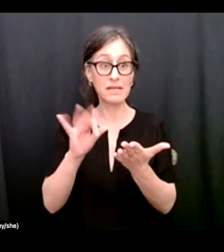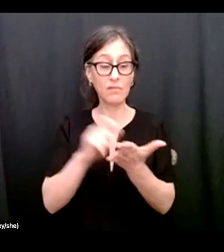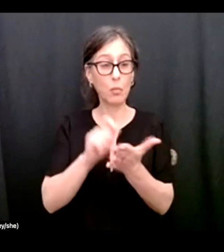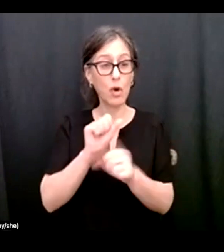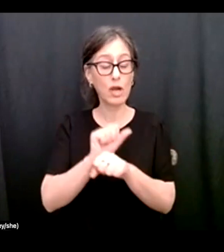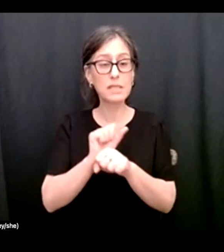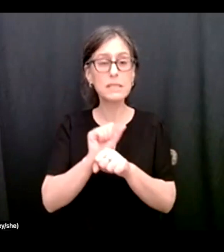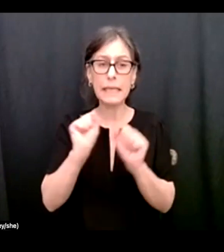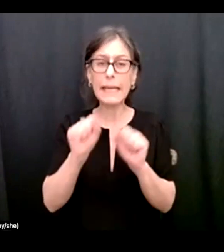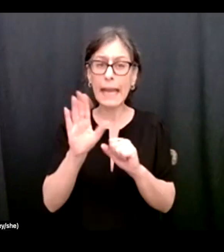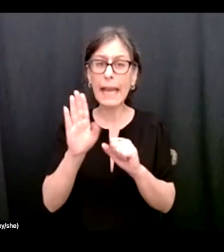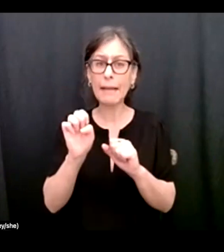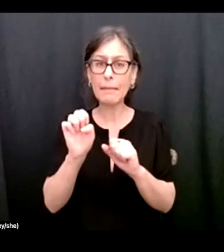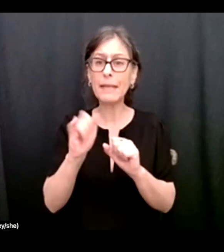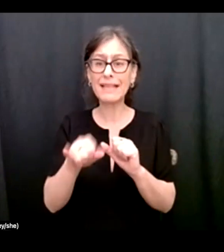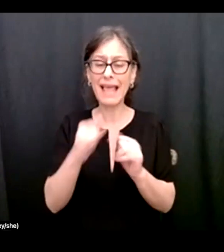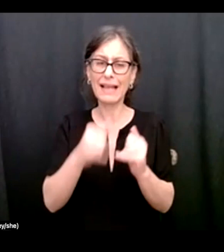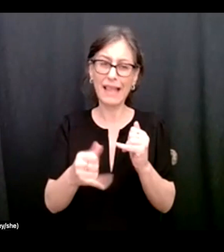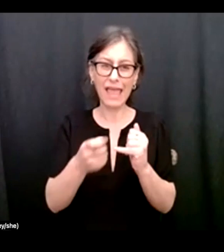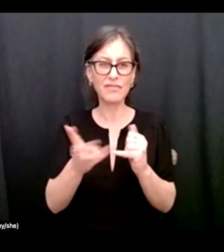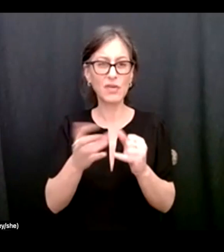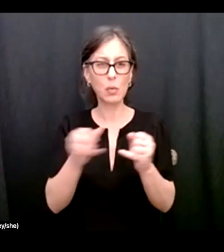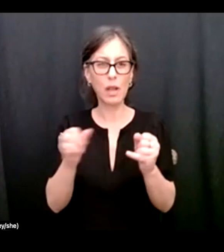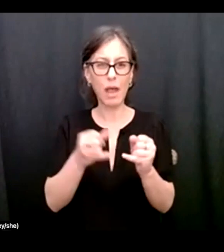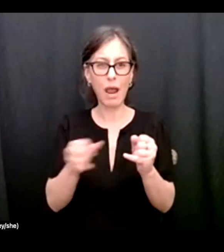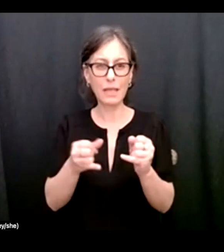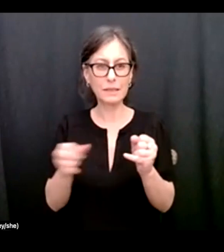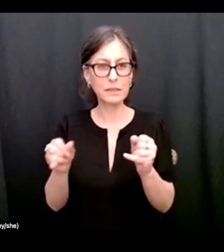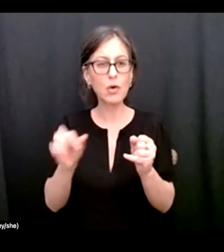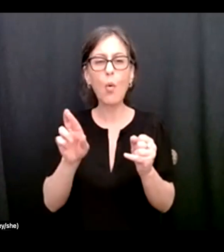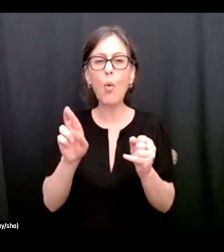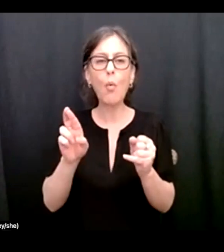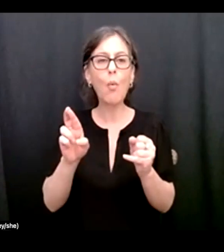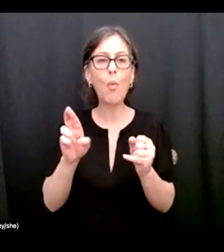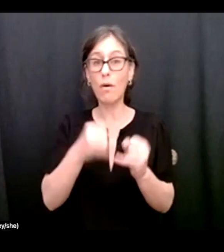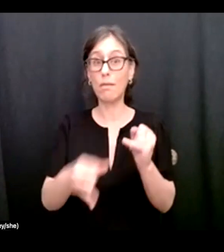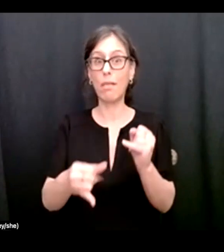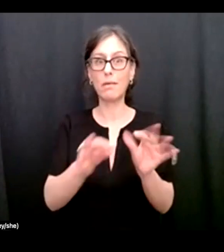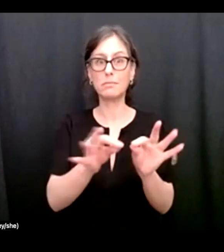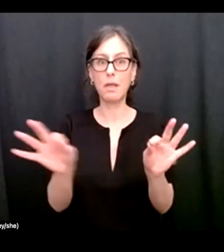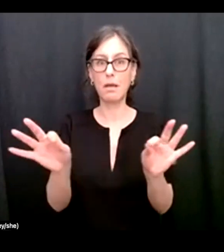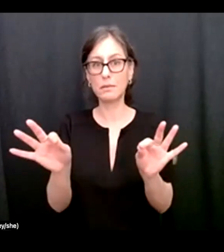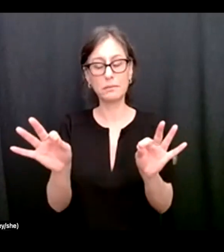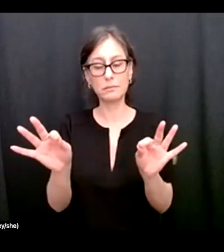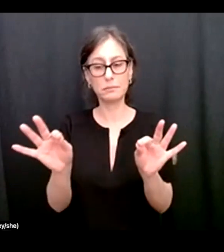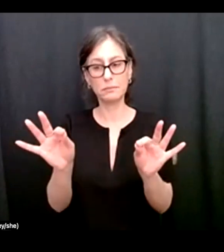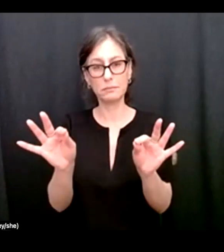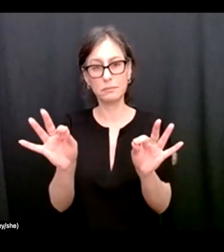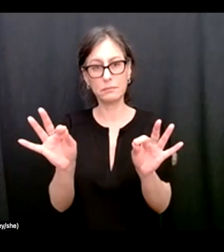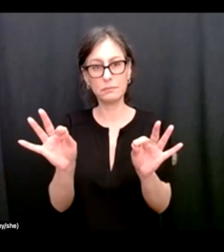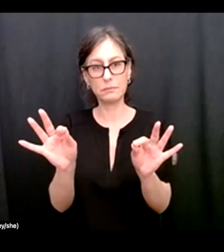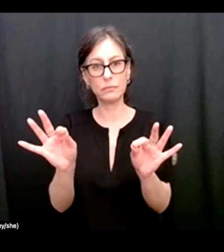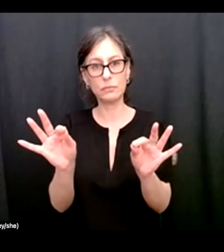it can be the very like last couple lines or like the last line where you have this abrupt,